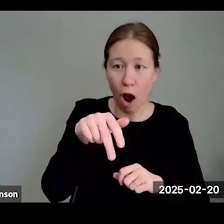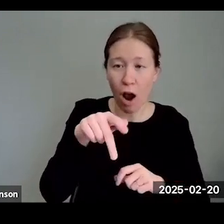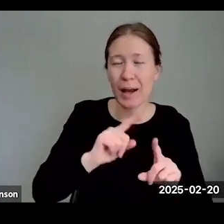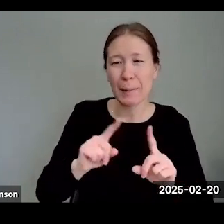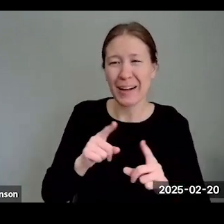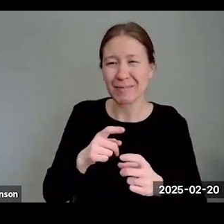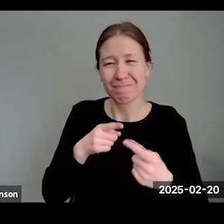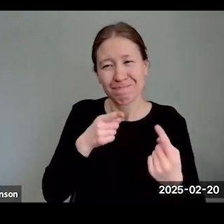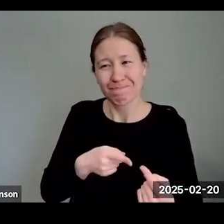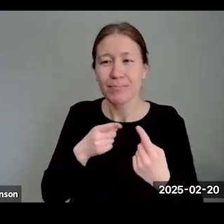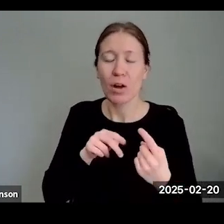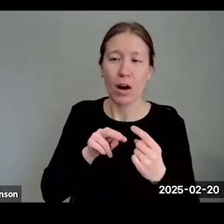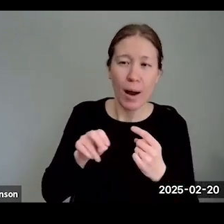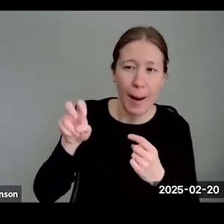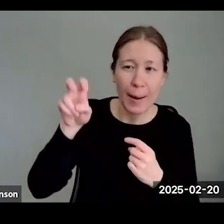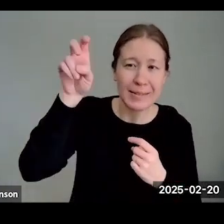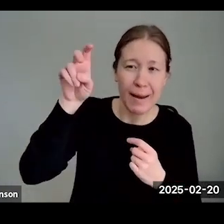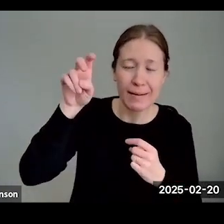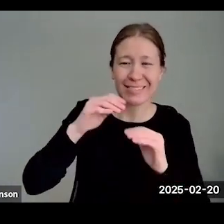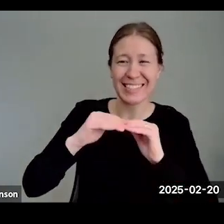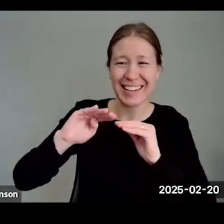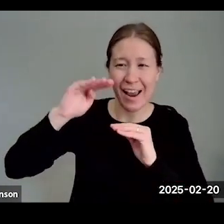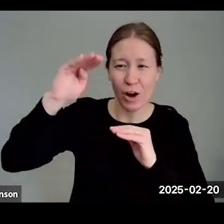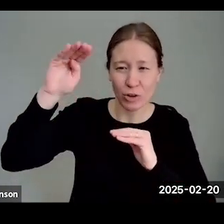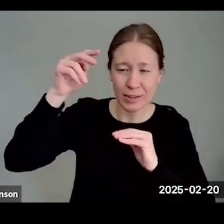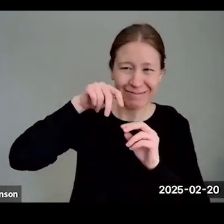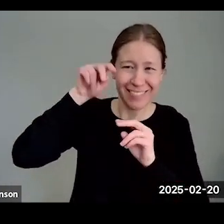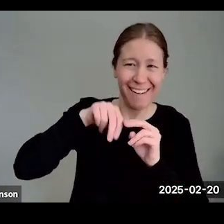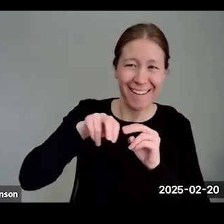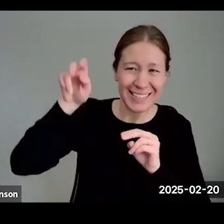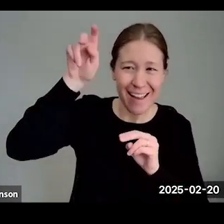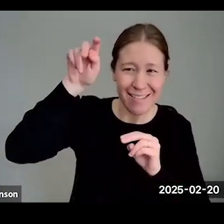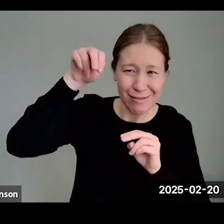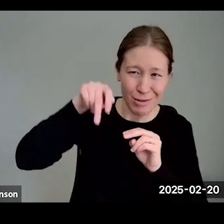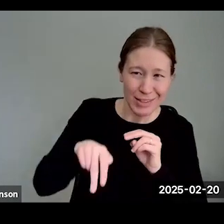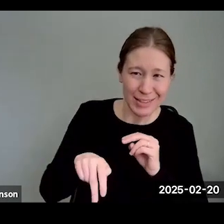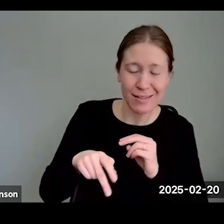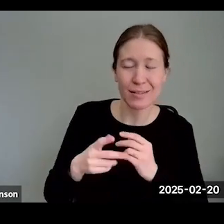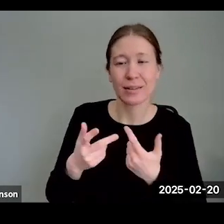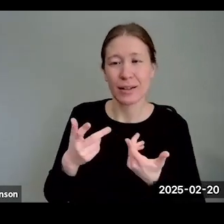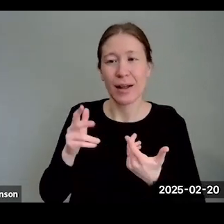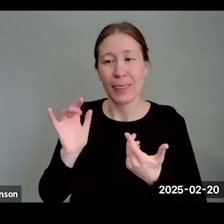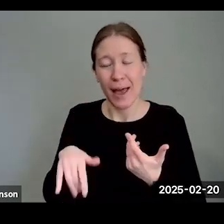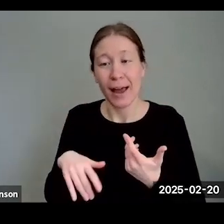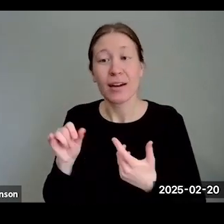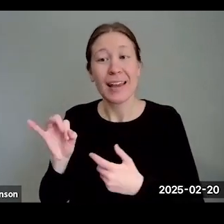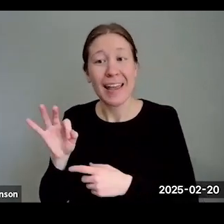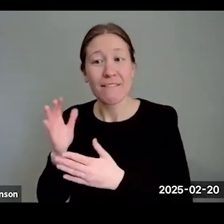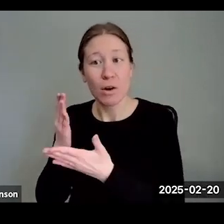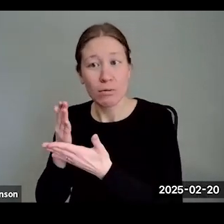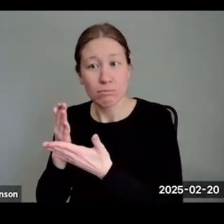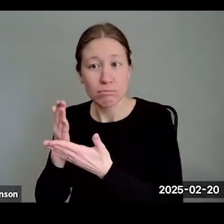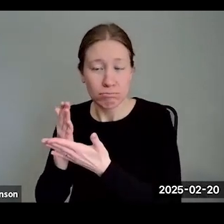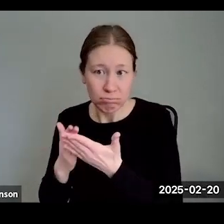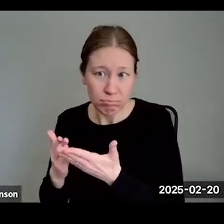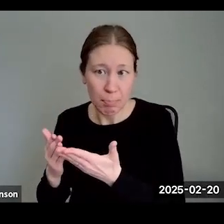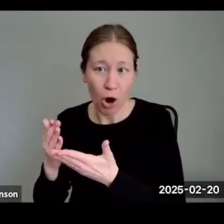going up and down those stairs. So if a small or marginal part of their job is to clean the stairwell within the hotel,